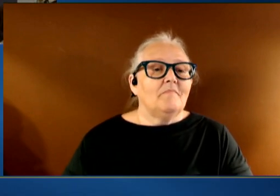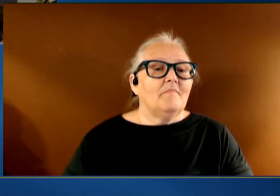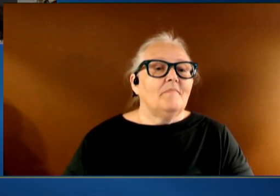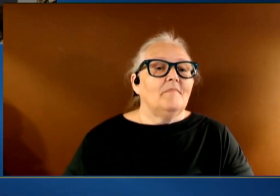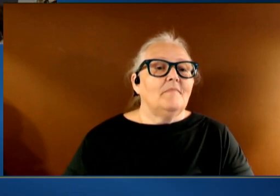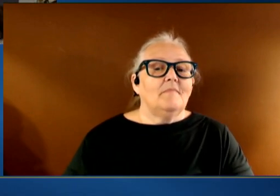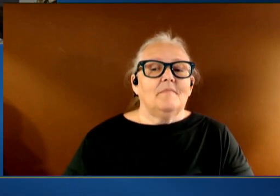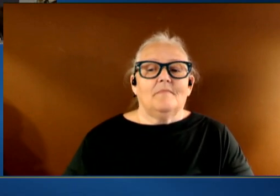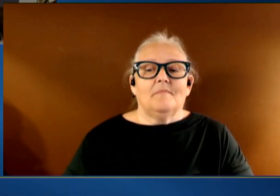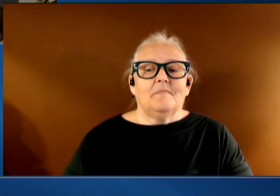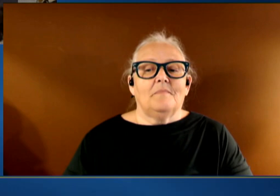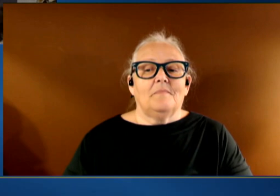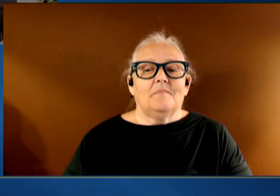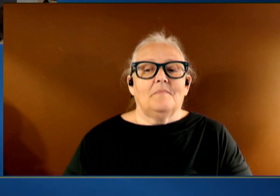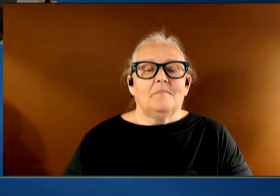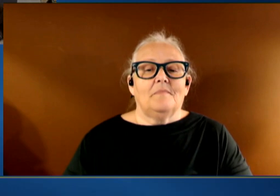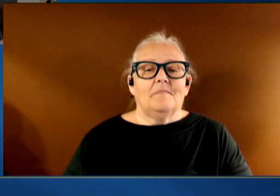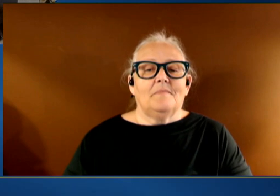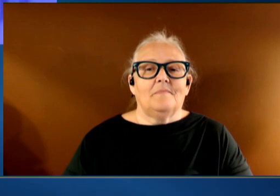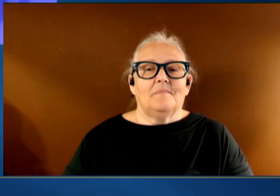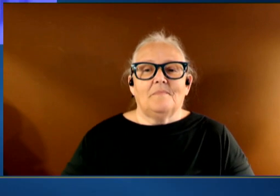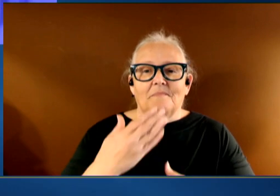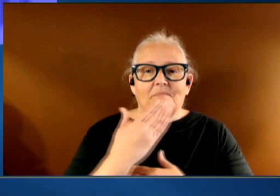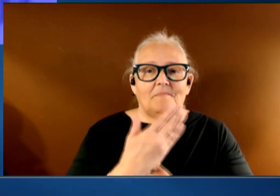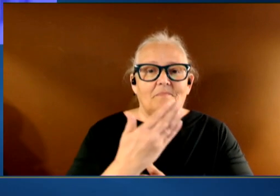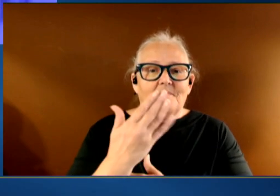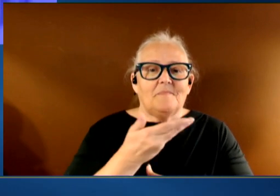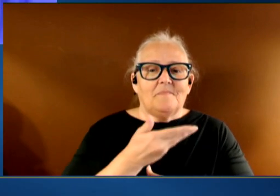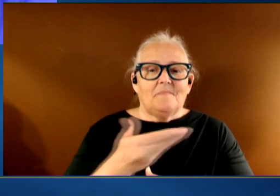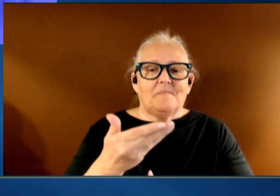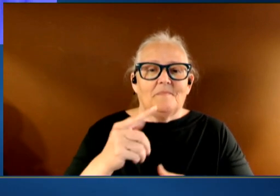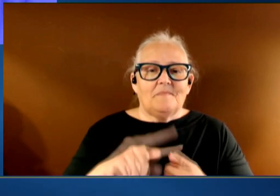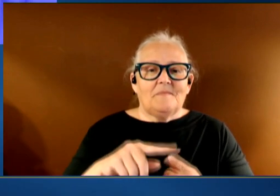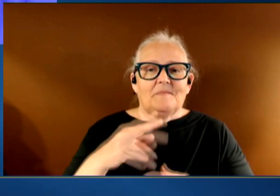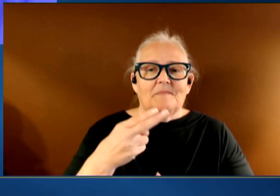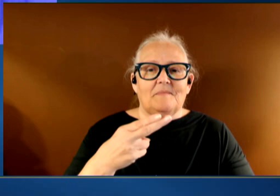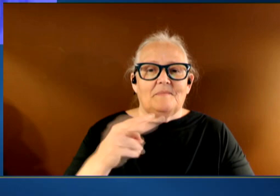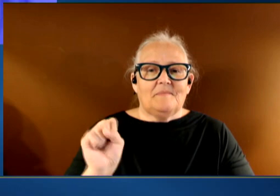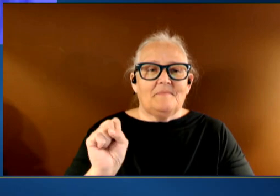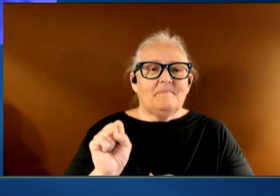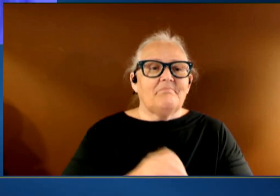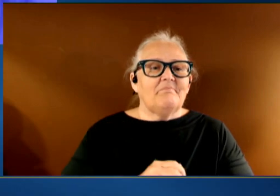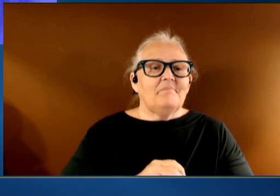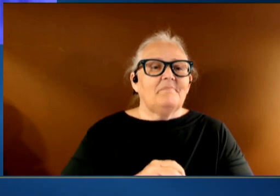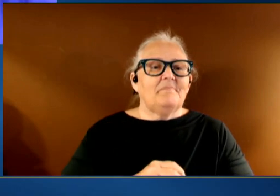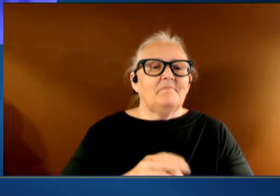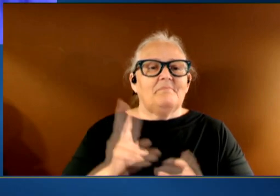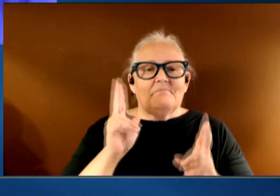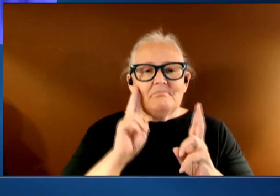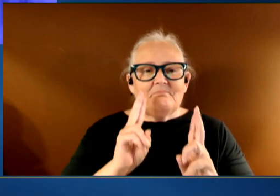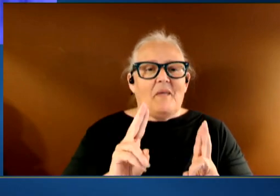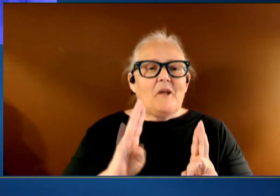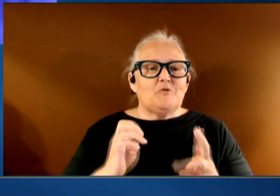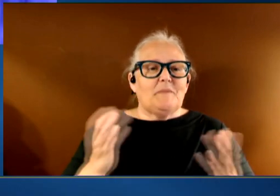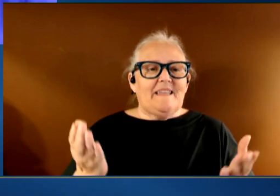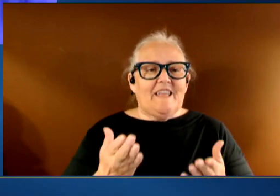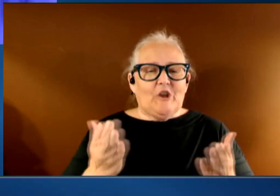Eduardo Cisneros: Hey, good morning, everyone. Welcome to HHS. Multiple Speakers: Good morning. Eduardo Cisneros: It is a pleasure to be here with you all. Can we just